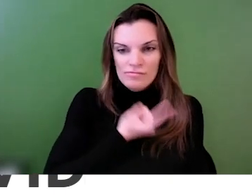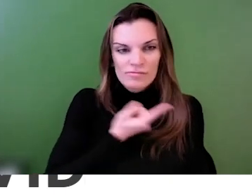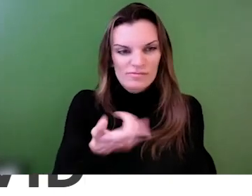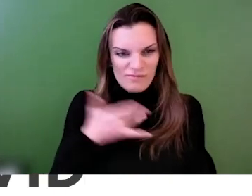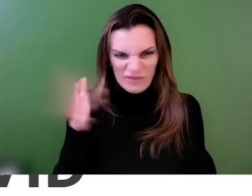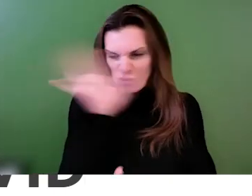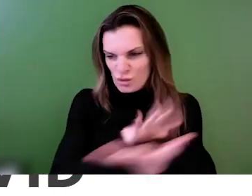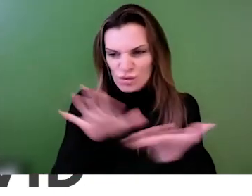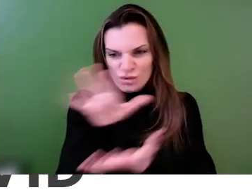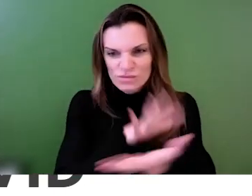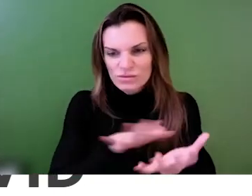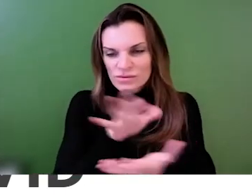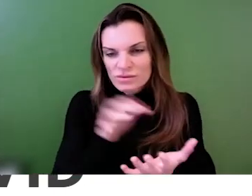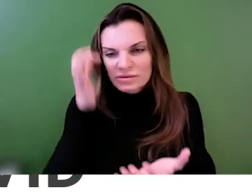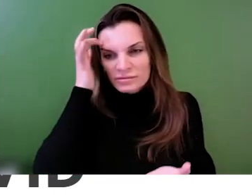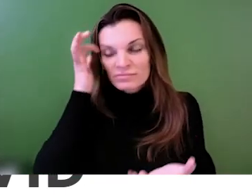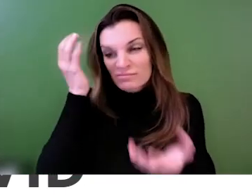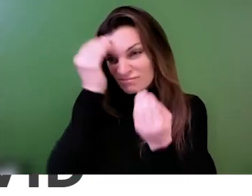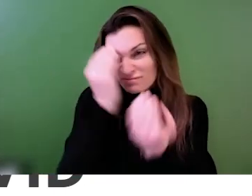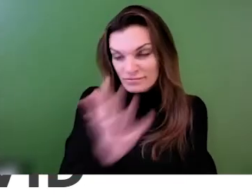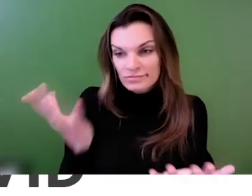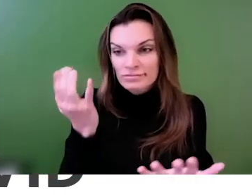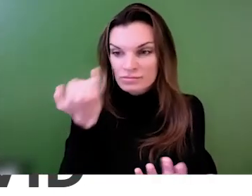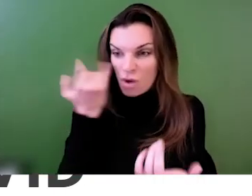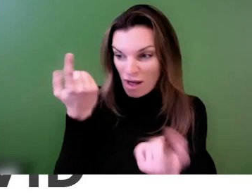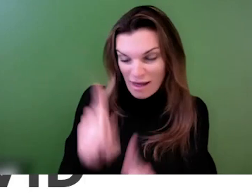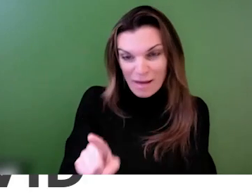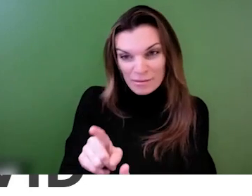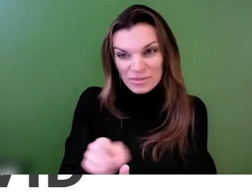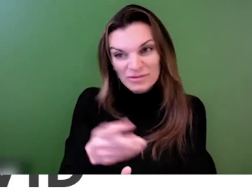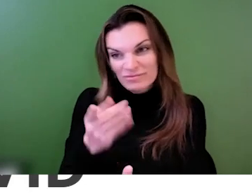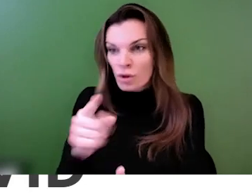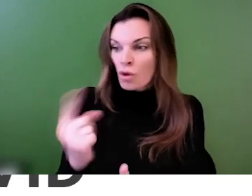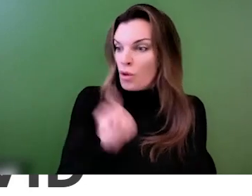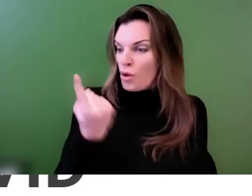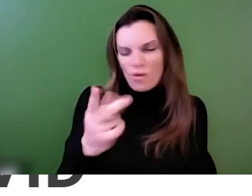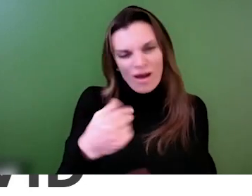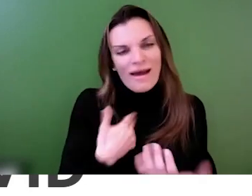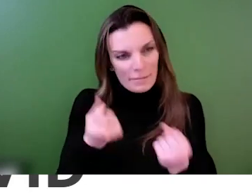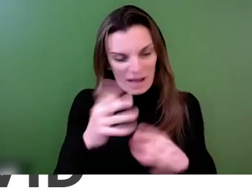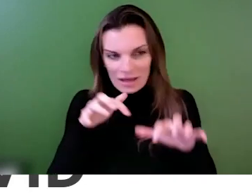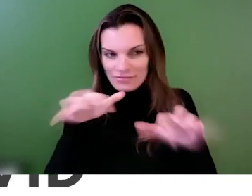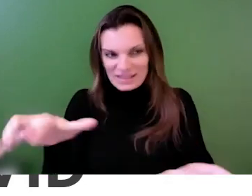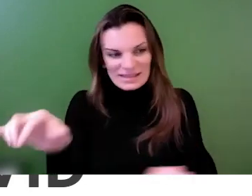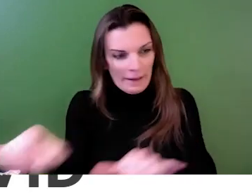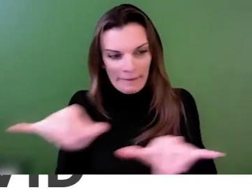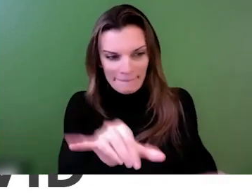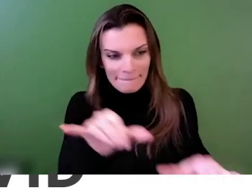confusing. But know that there are millions of other people who are in your same position, who